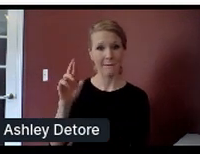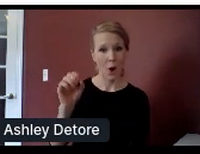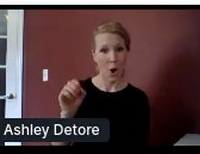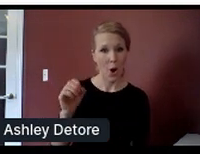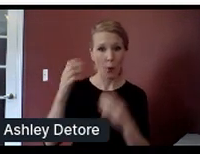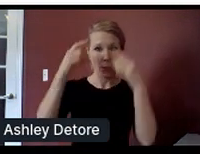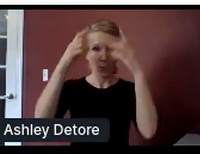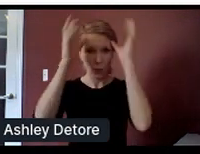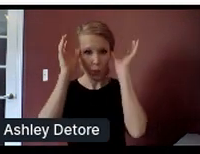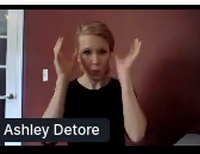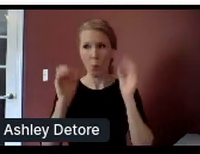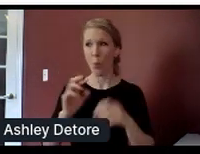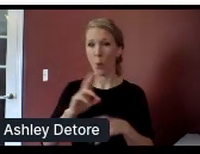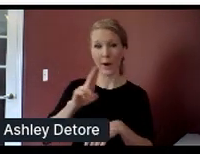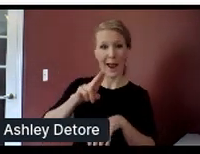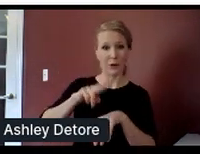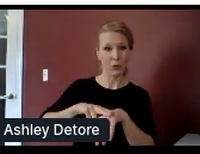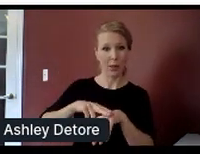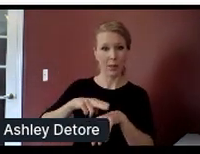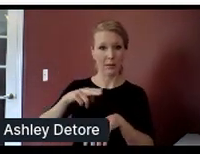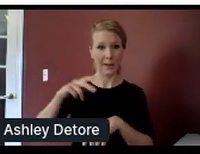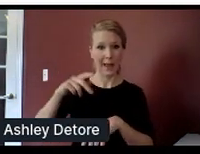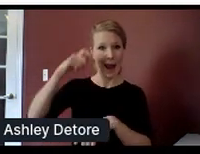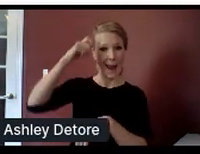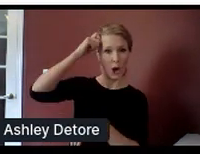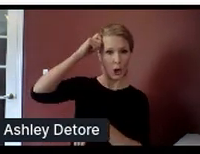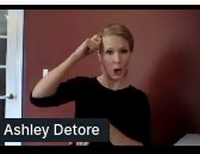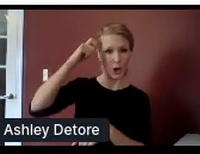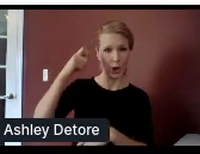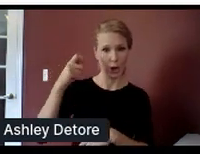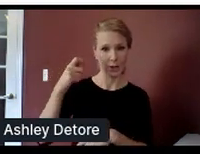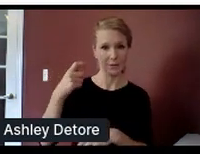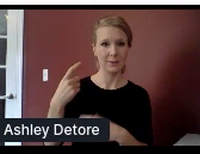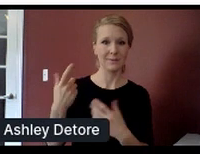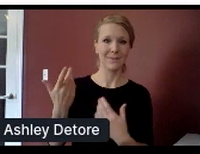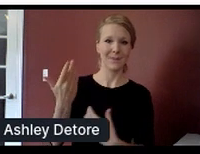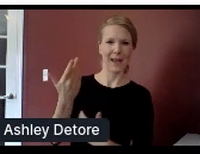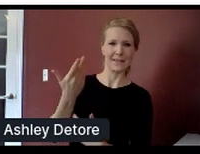is deemed as unprofessional.